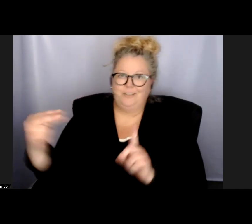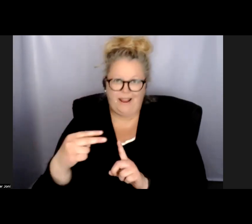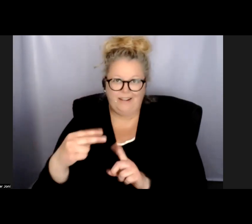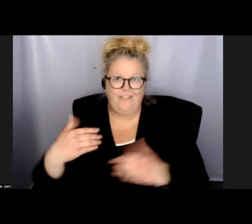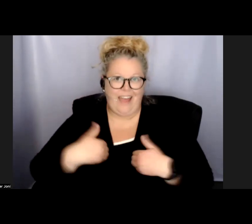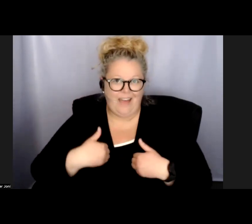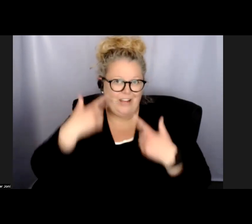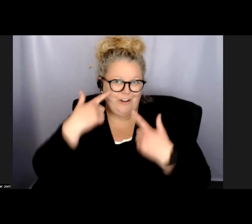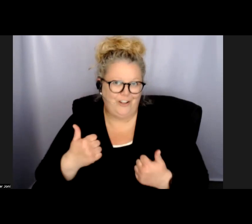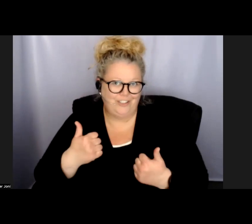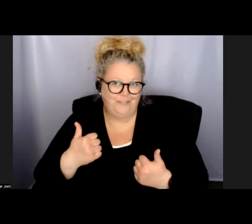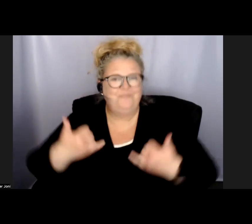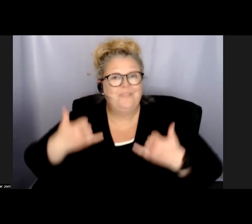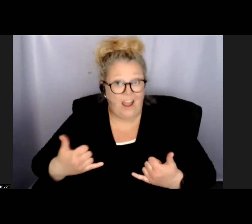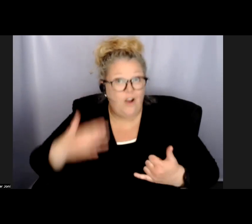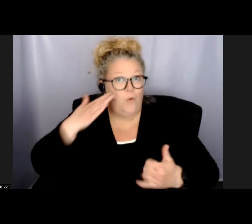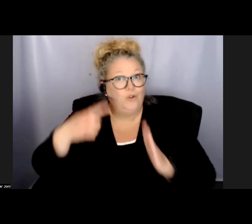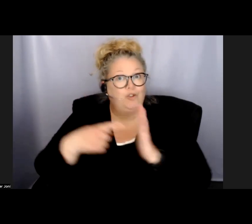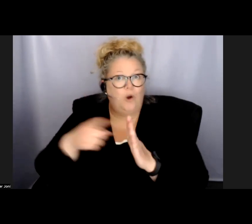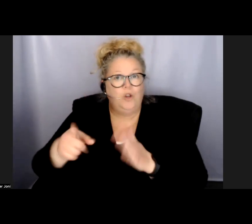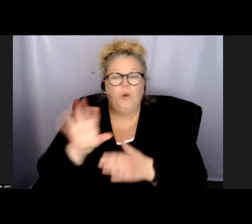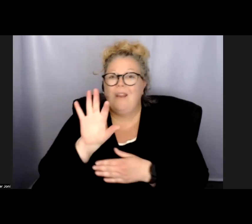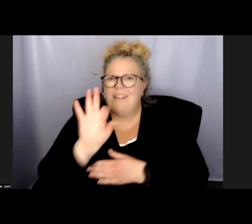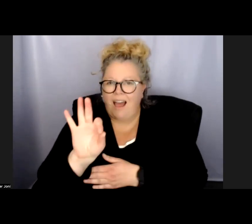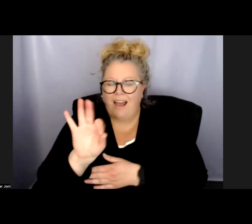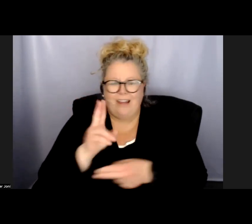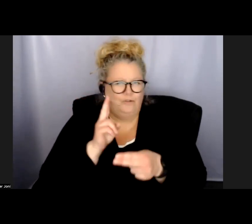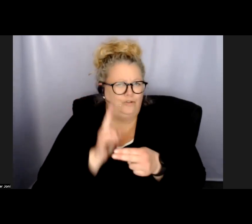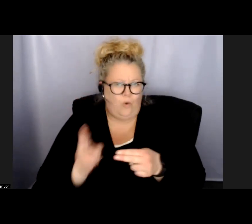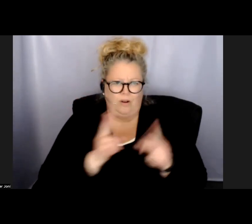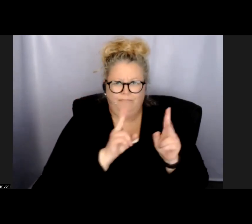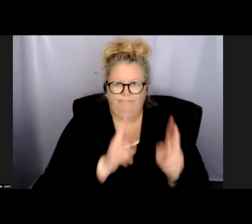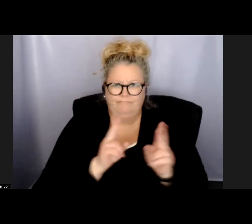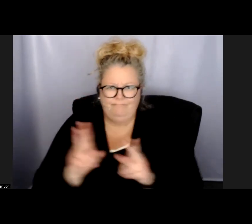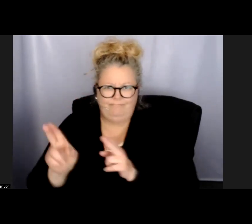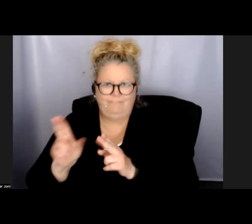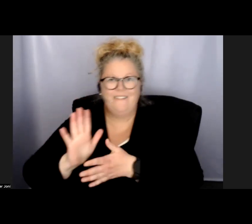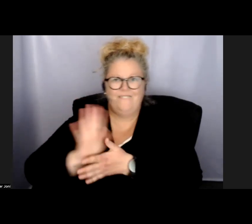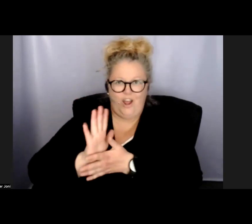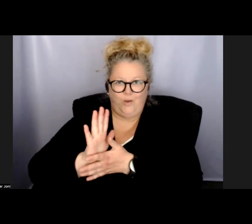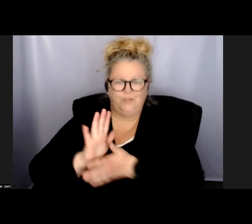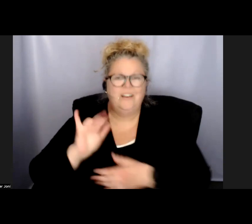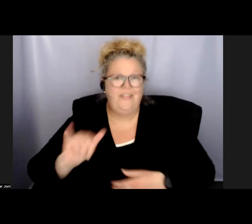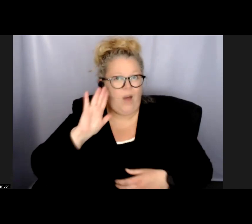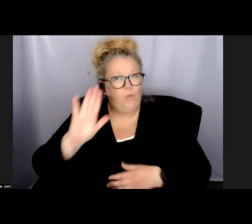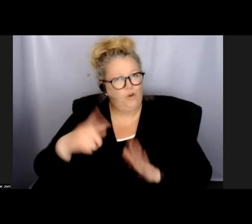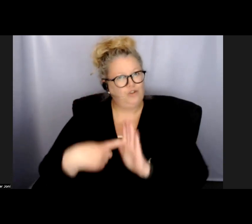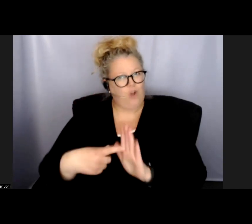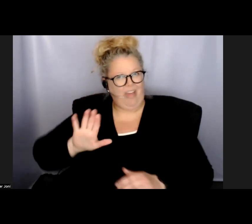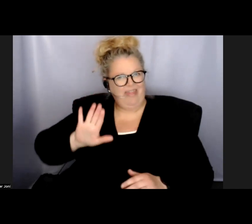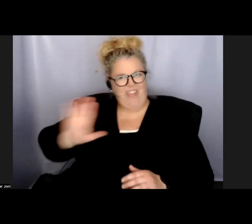to show you nine very short videos which will give you that perspective. I will come on the screen